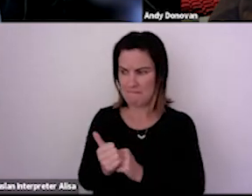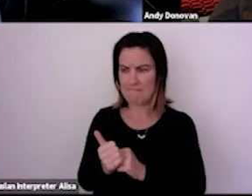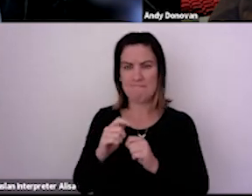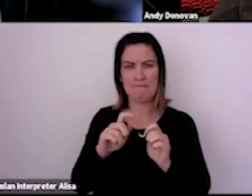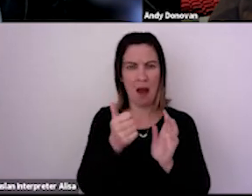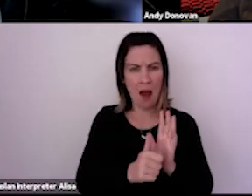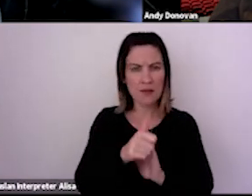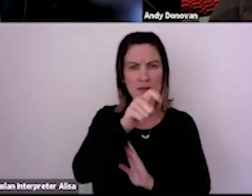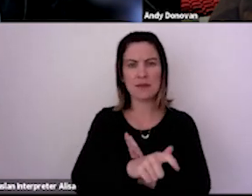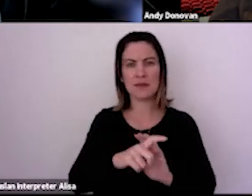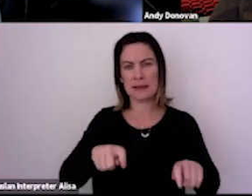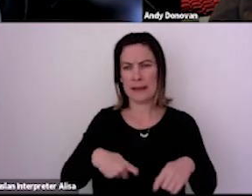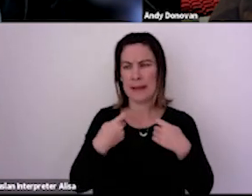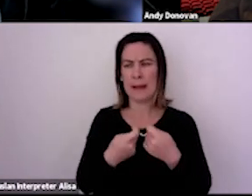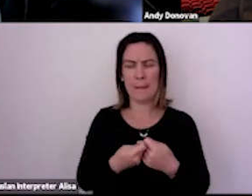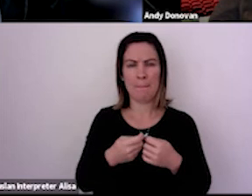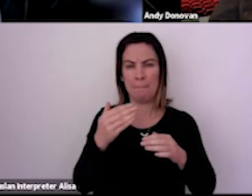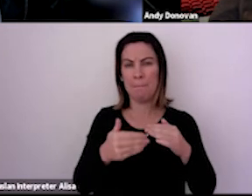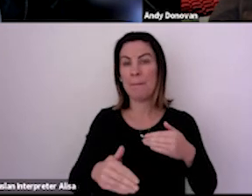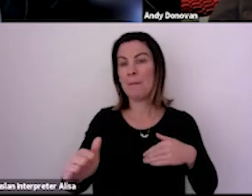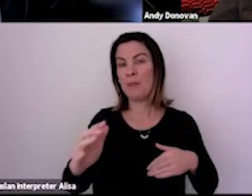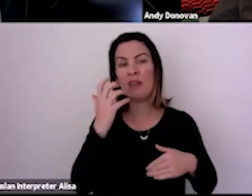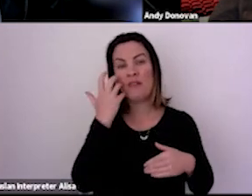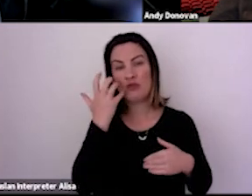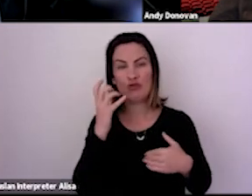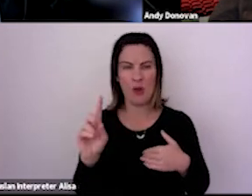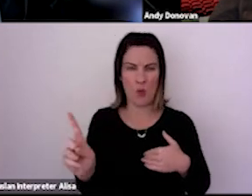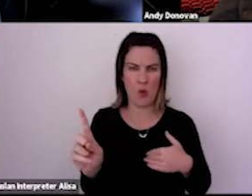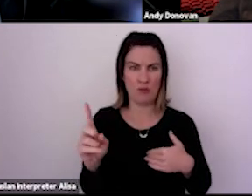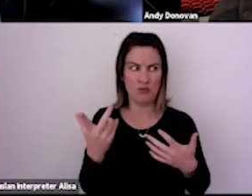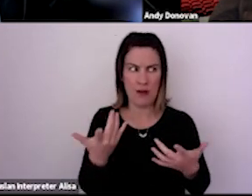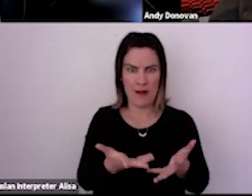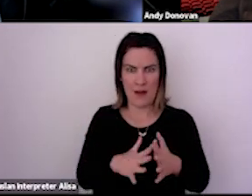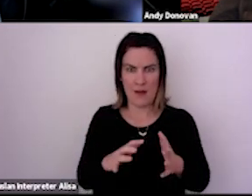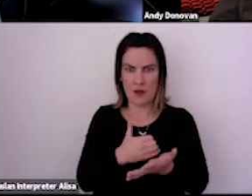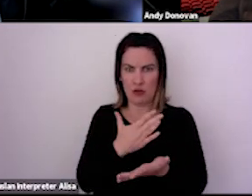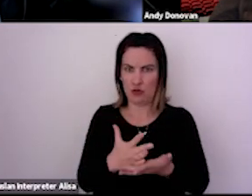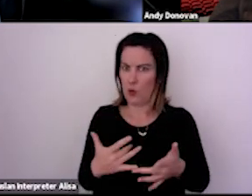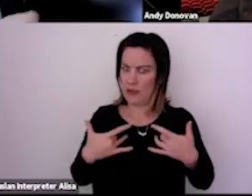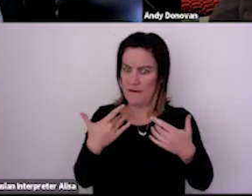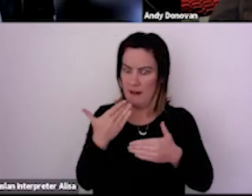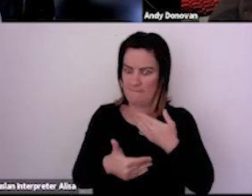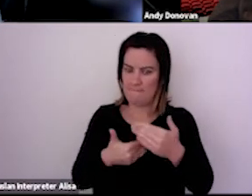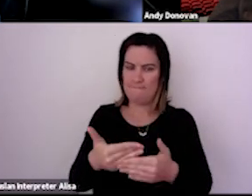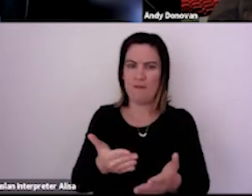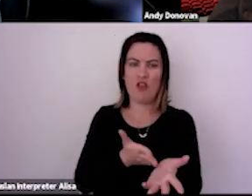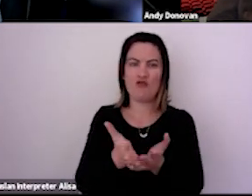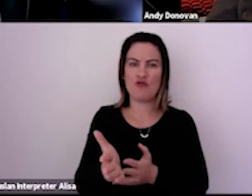teams, long term for us to survive. And keep going. Andy, what do you think?